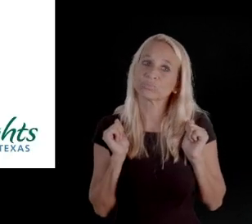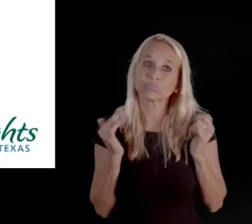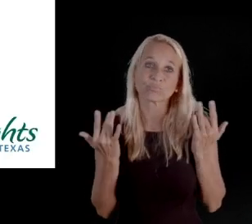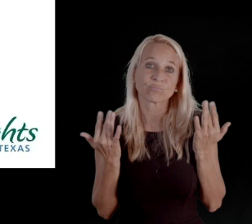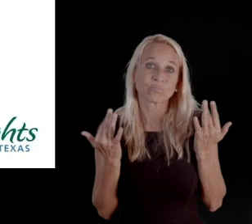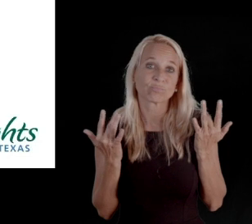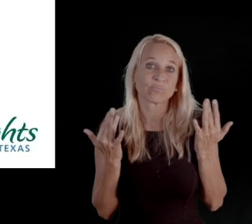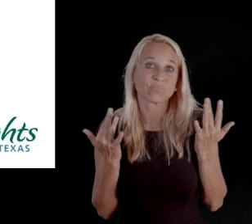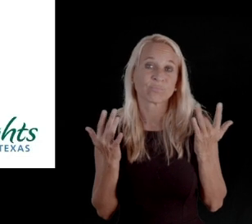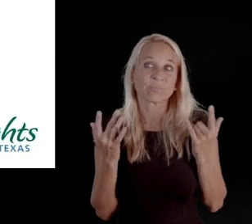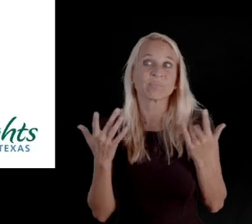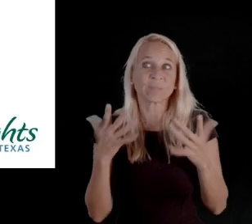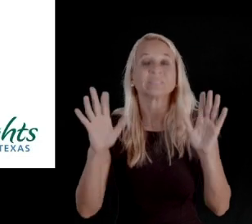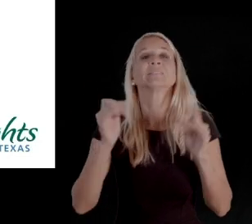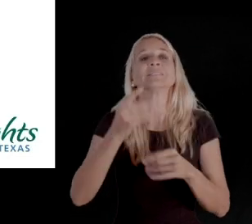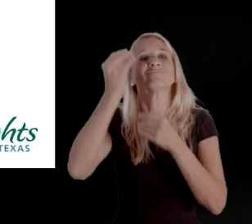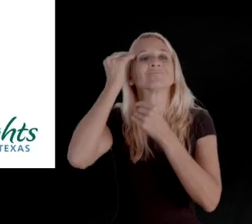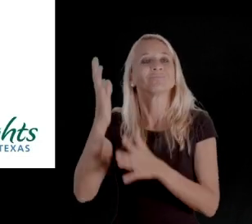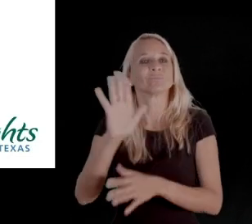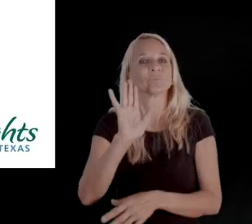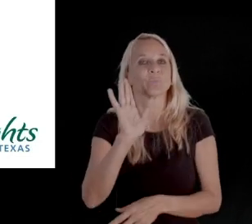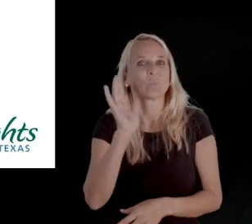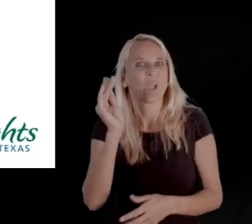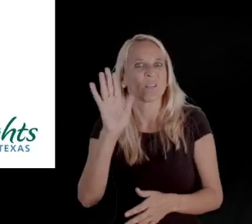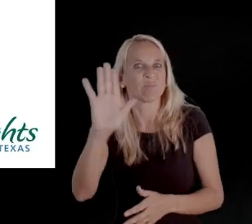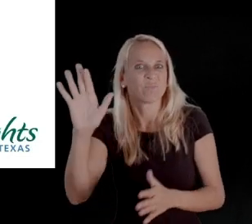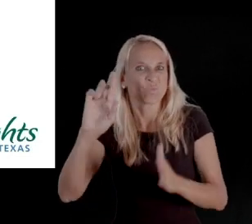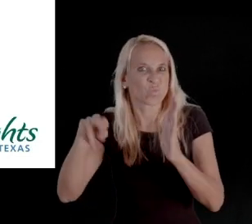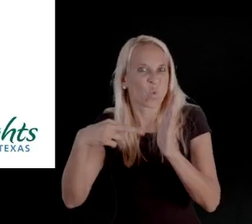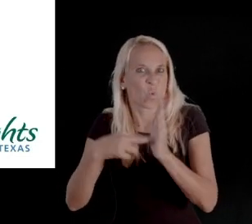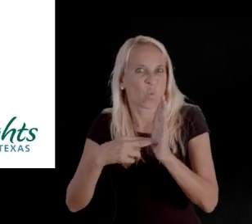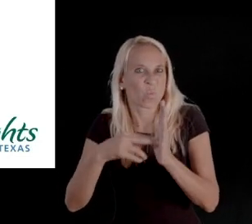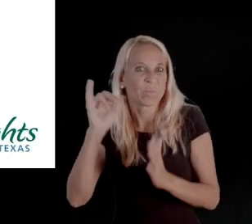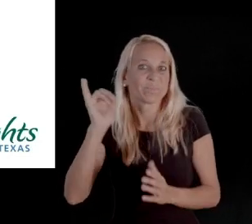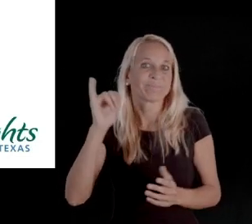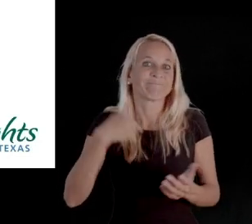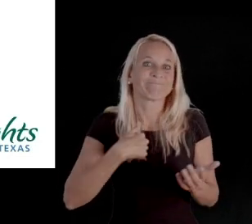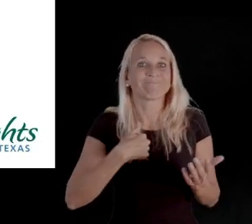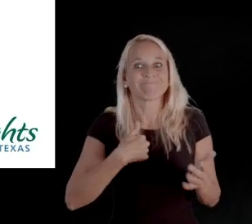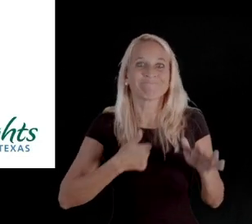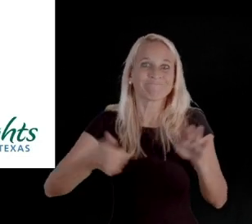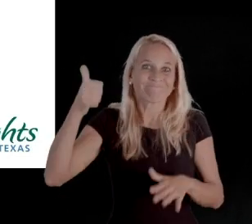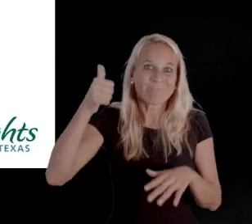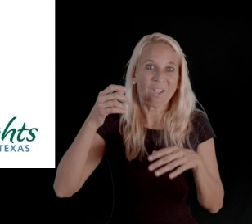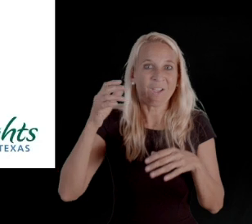and then let you know what their role is. Like, I'm so-and-so hearing officer,